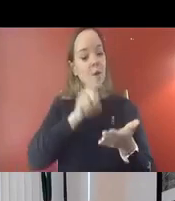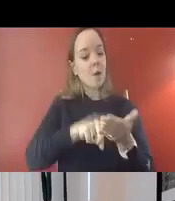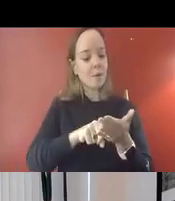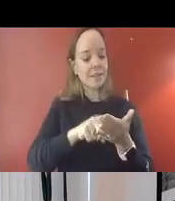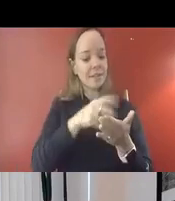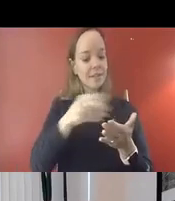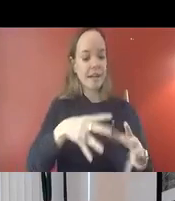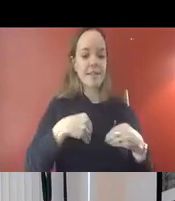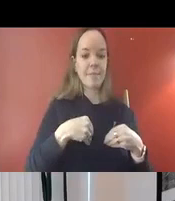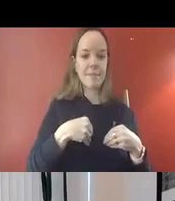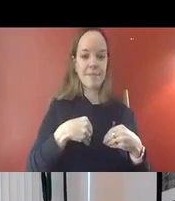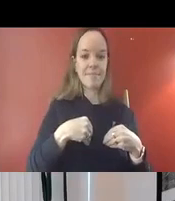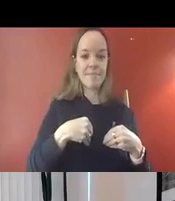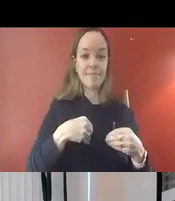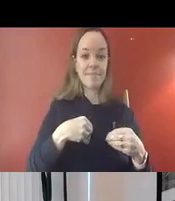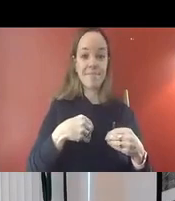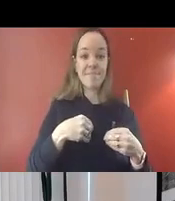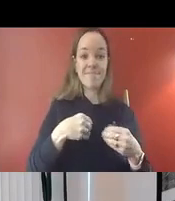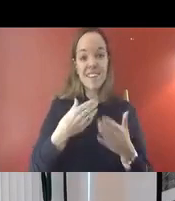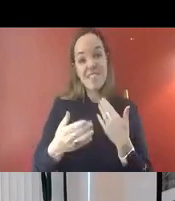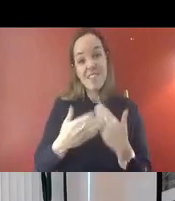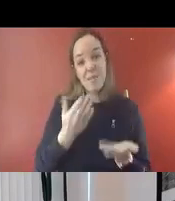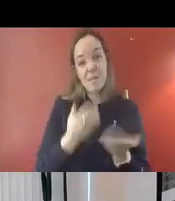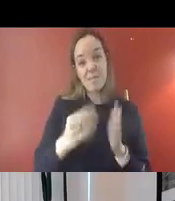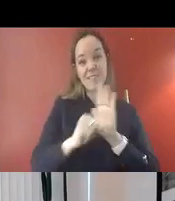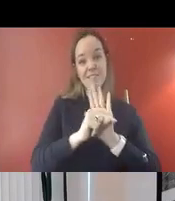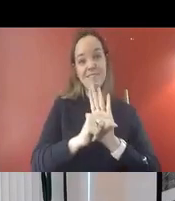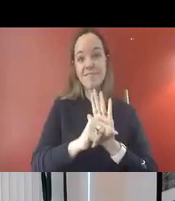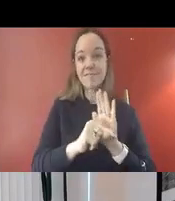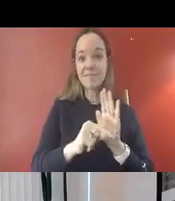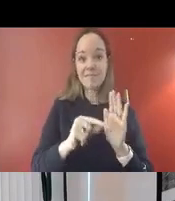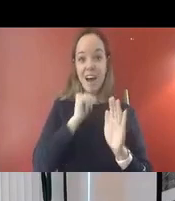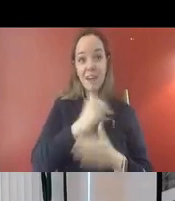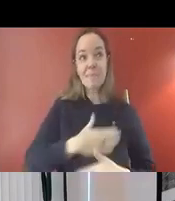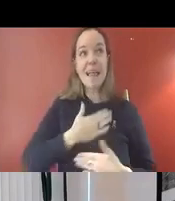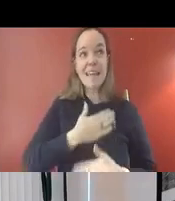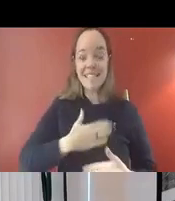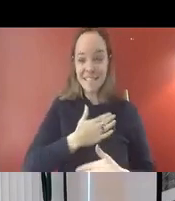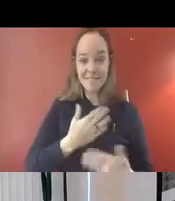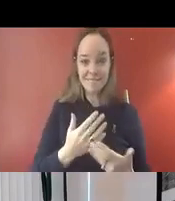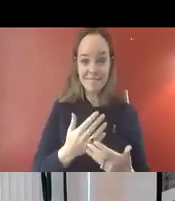unpleasant and it connects us with our accept them even if it's unwanted or values. So one of the things that has unpleasant and it connects us with our